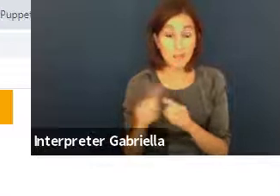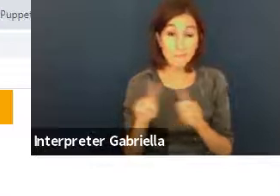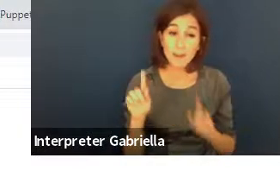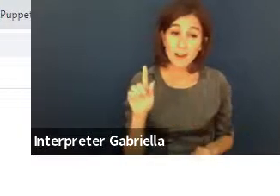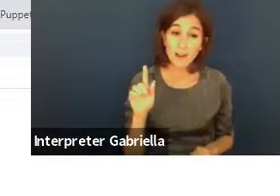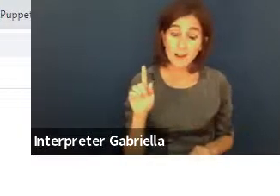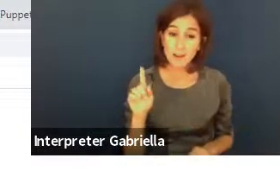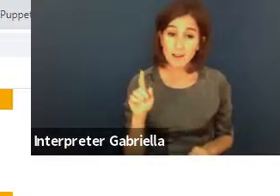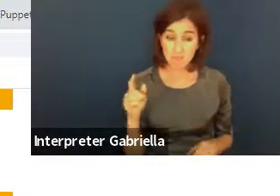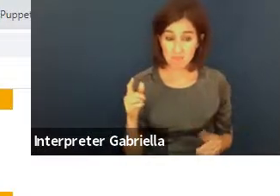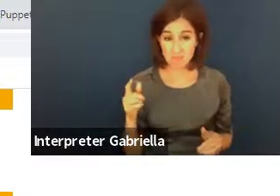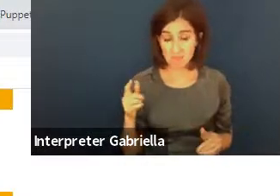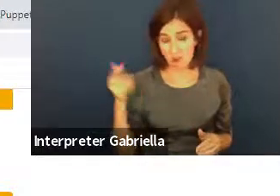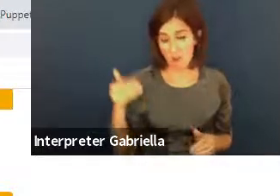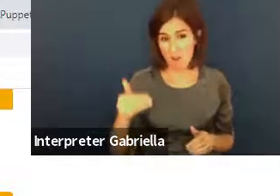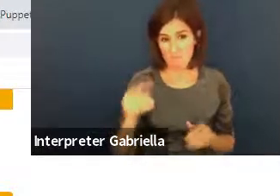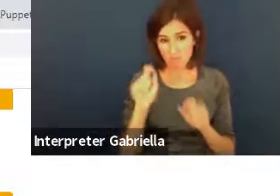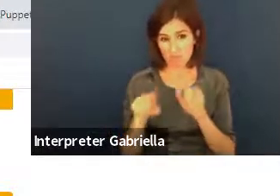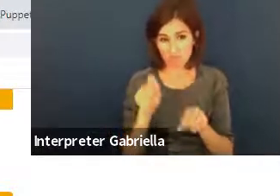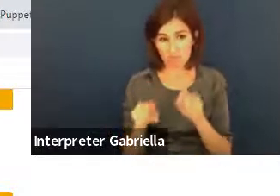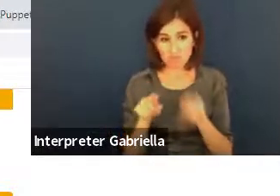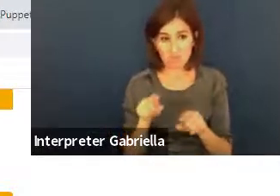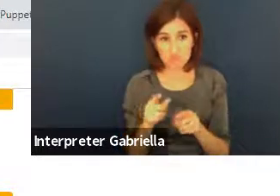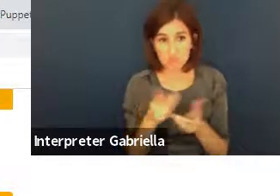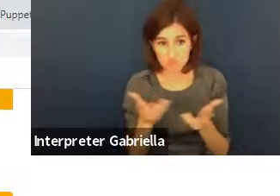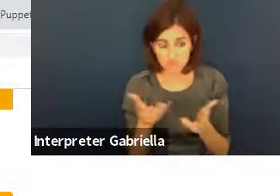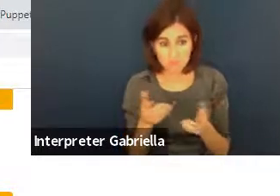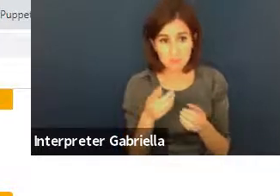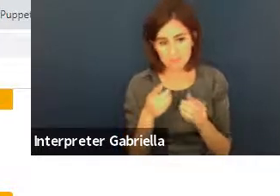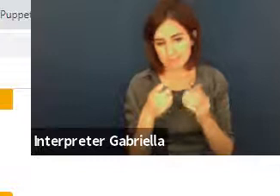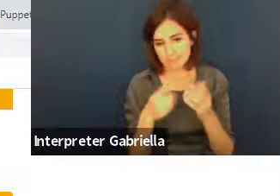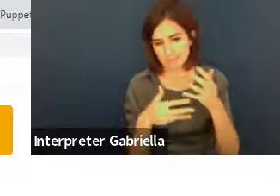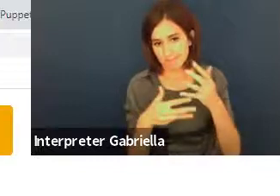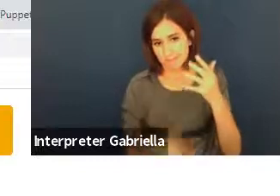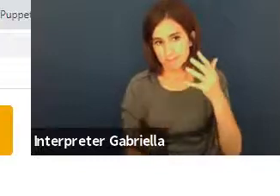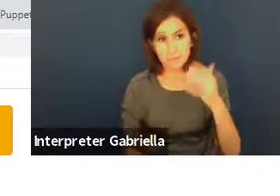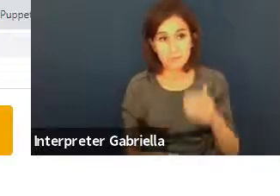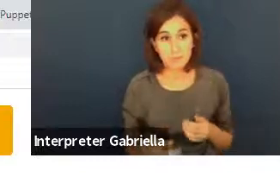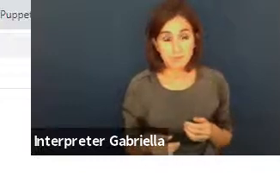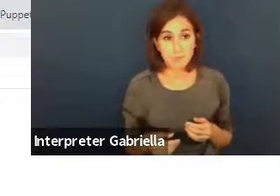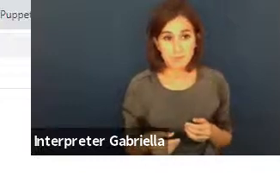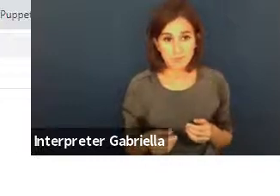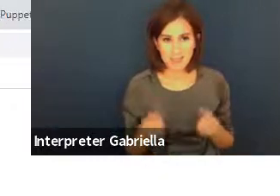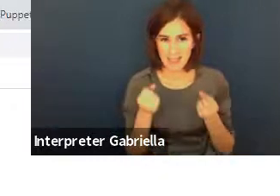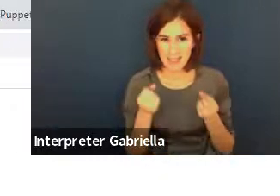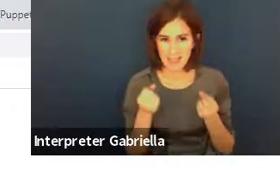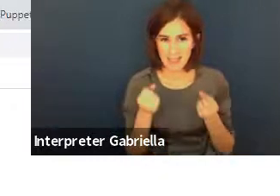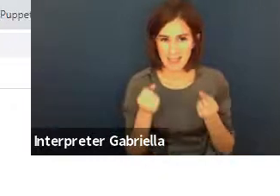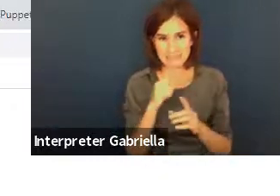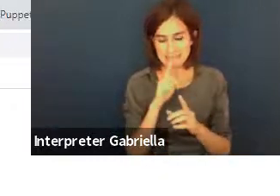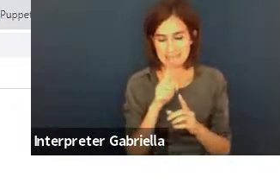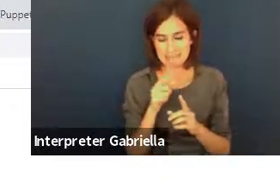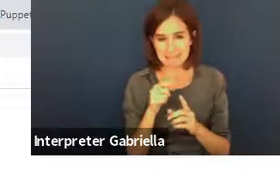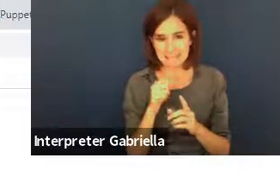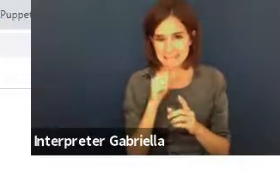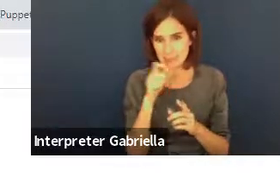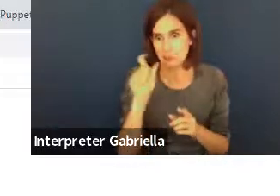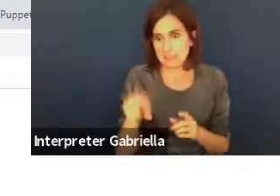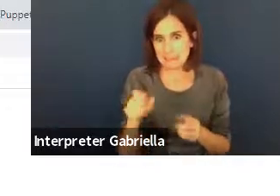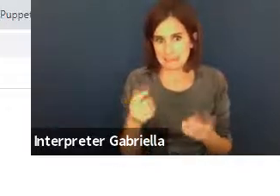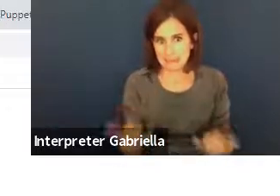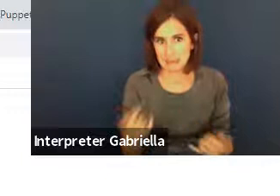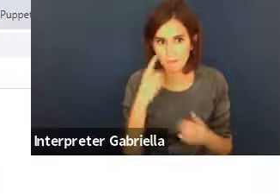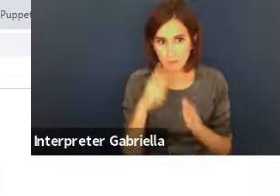Linda Kobashigawa: Frequently Asked answers to frequently asked questions that we get a lot of them are irrelevant. At this point, like how to like print from a computer.